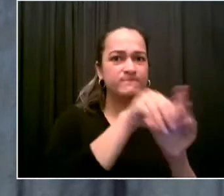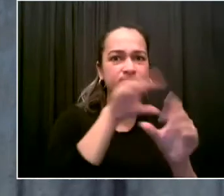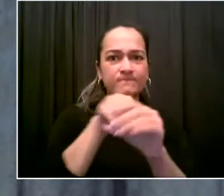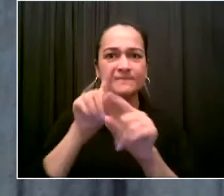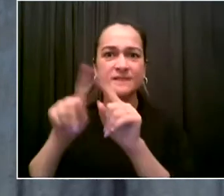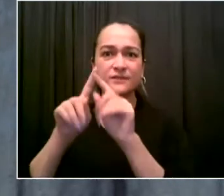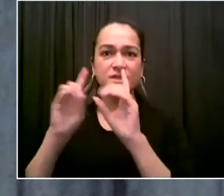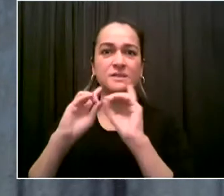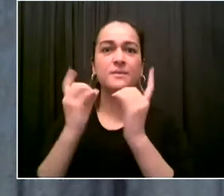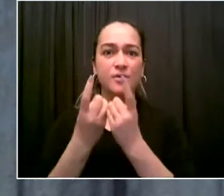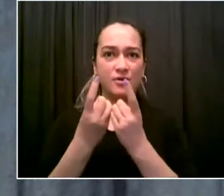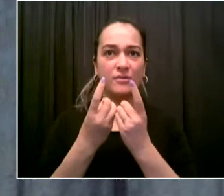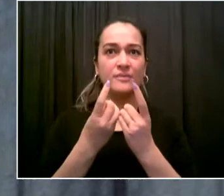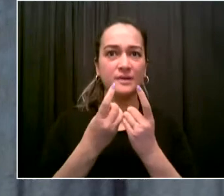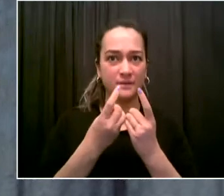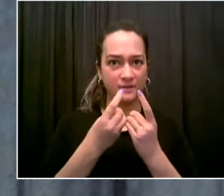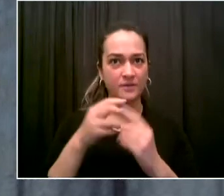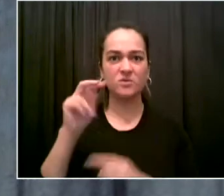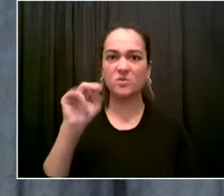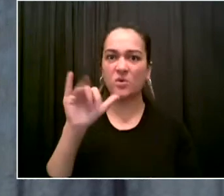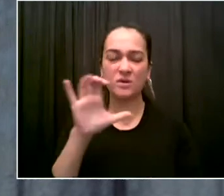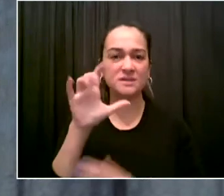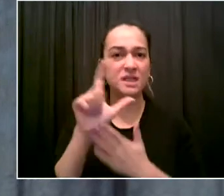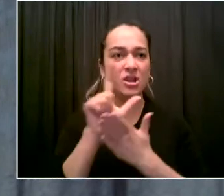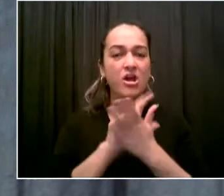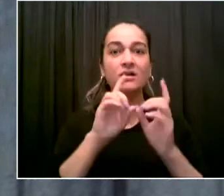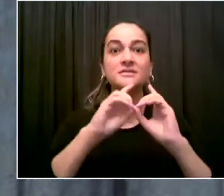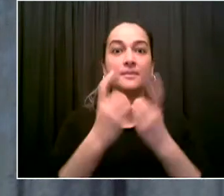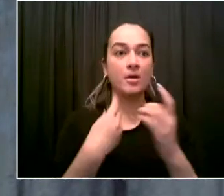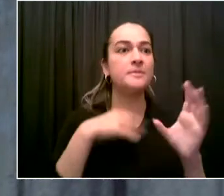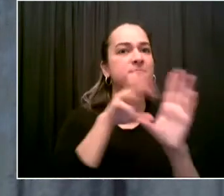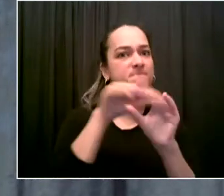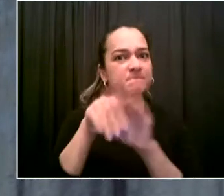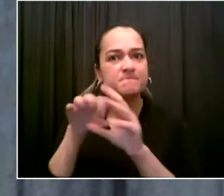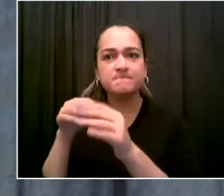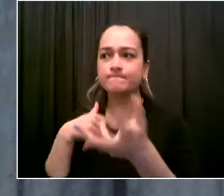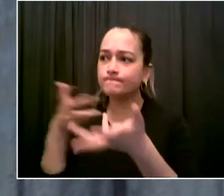POSITIONS I GOT TO LEARN OMRE